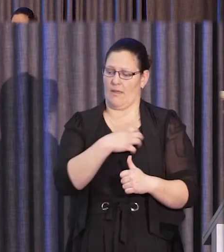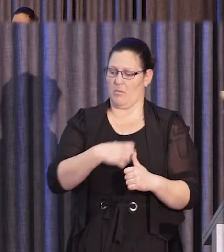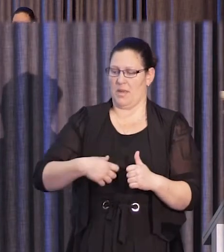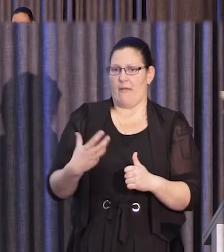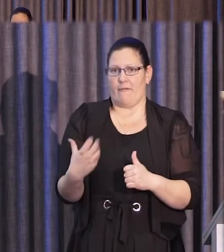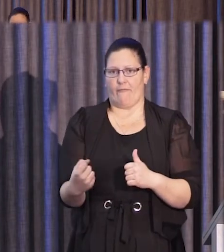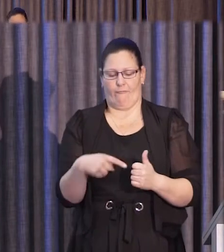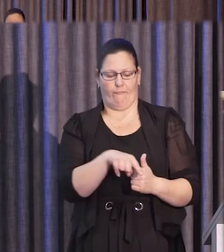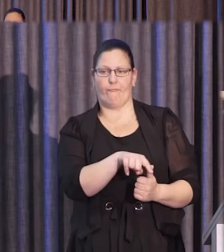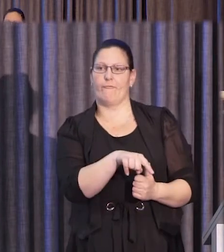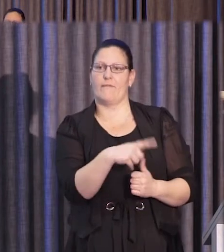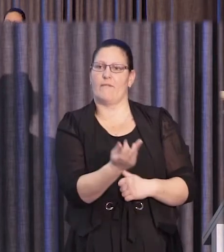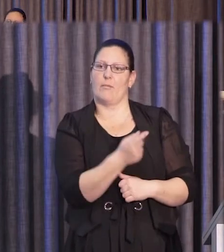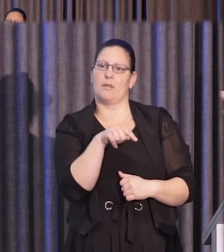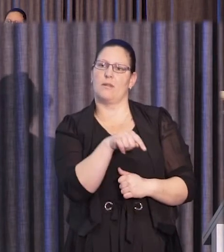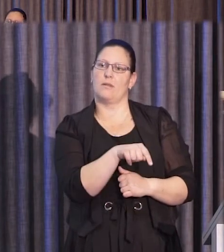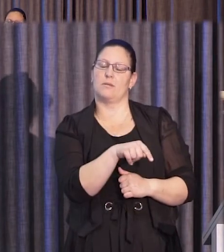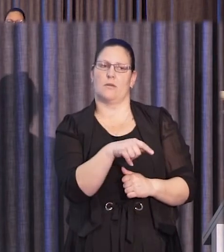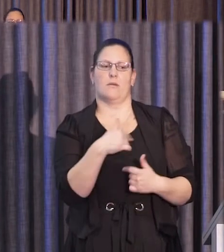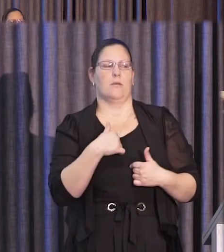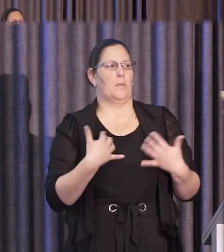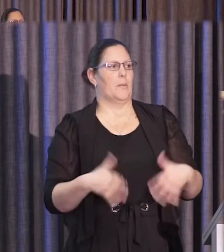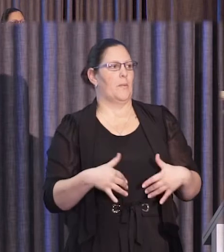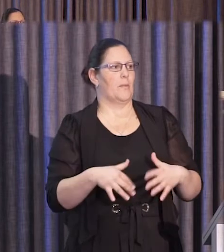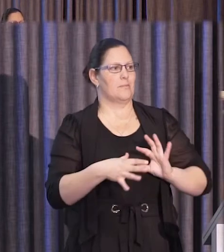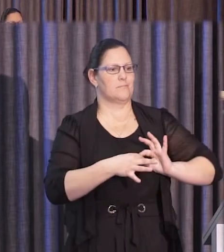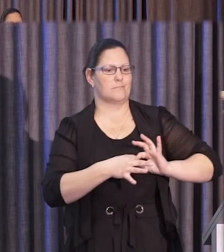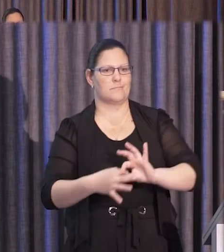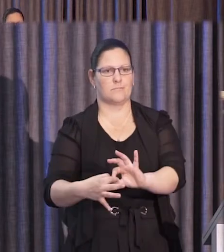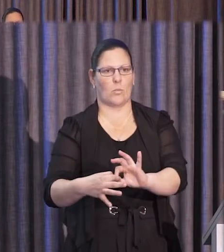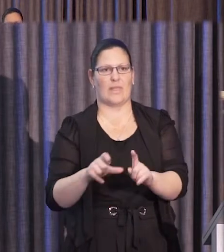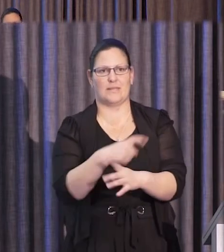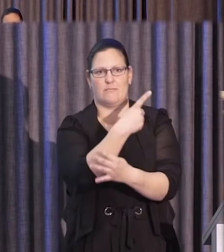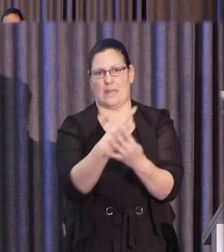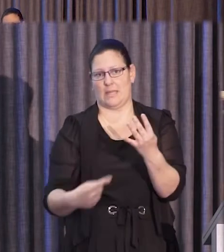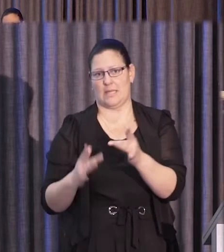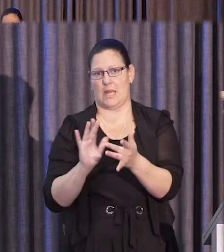that I'm really keen get connected to the disability networks as well, so people know about these processes